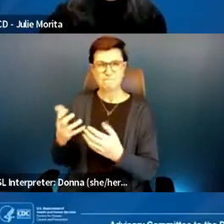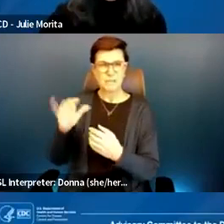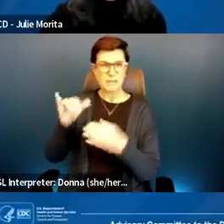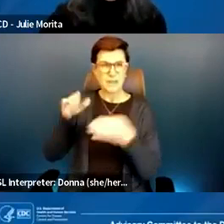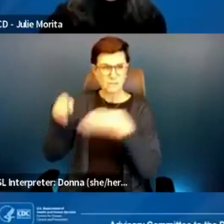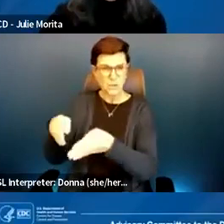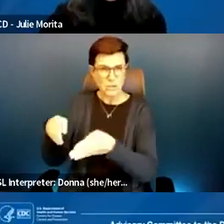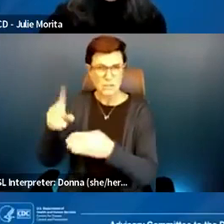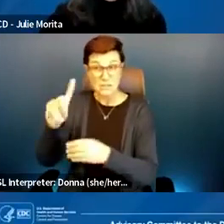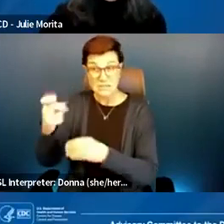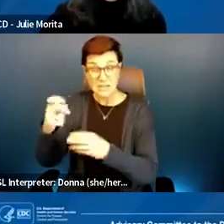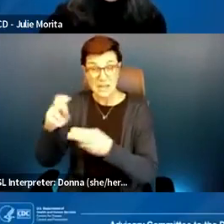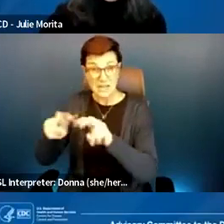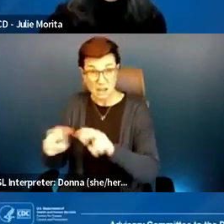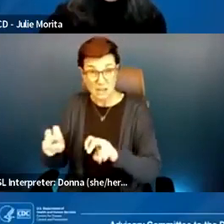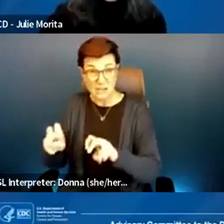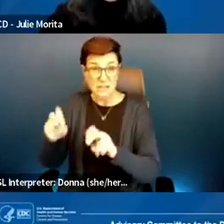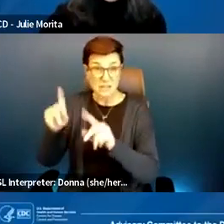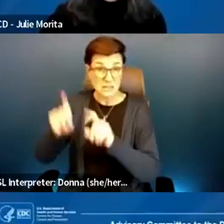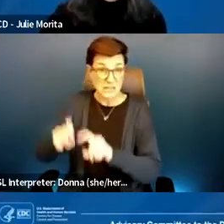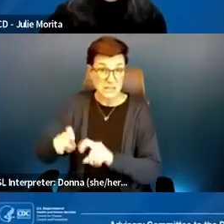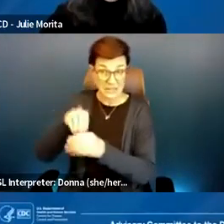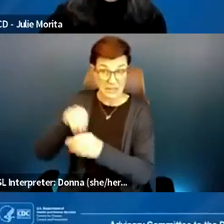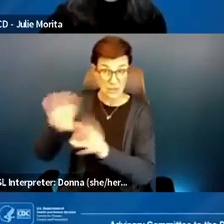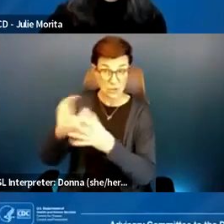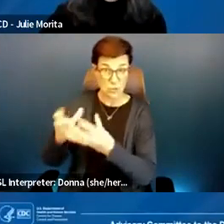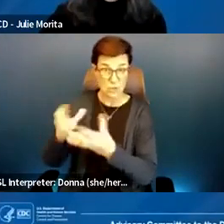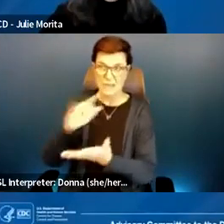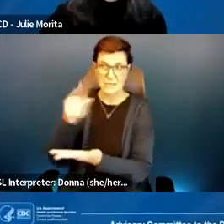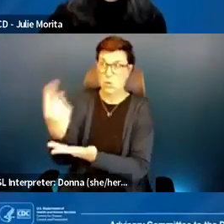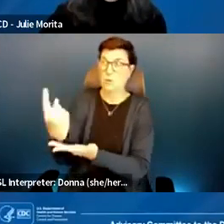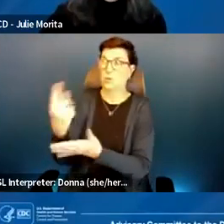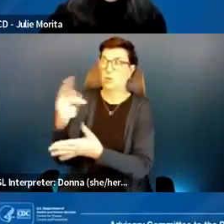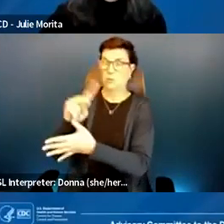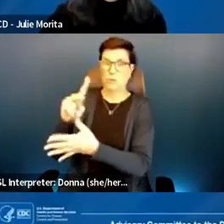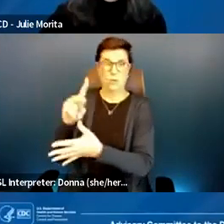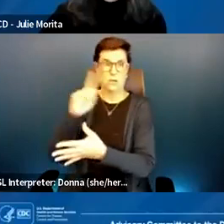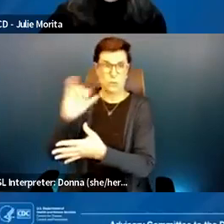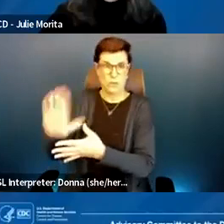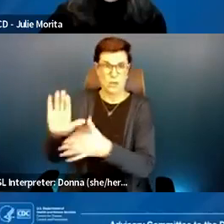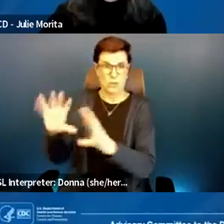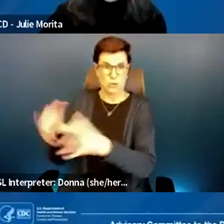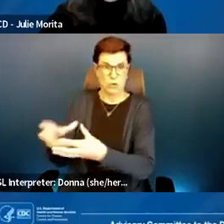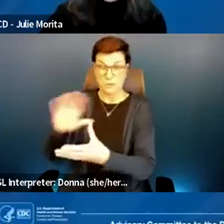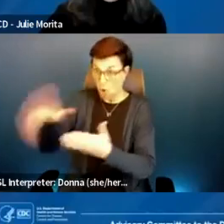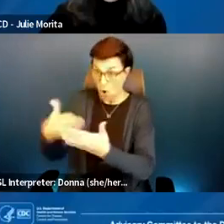into their own group, where that is the only priority for that group and where they can put all their effort,